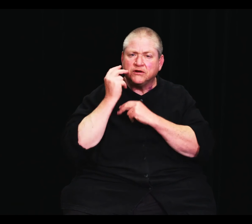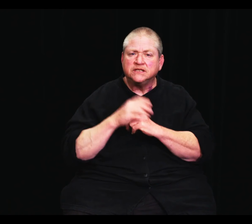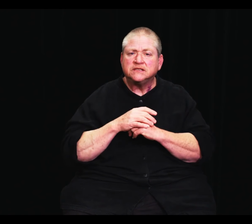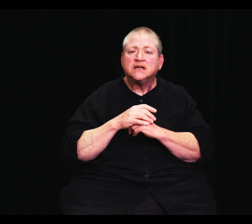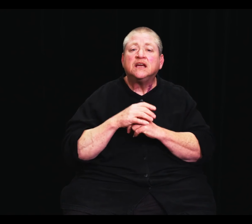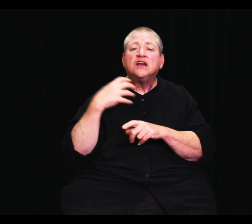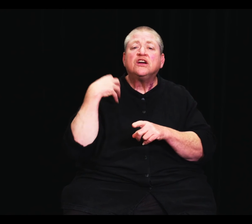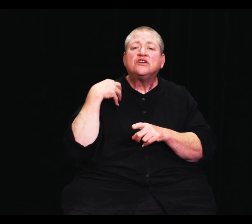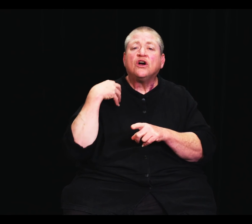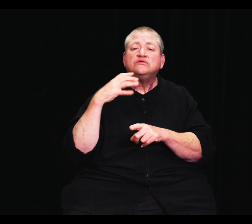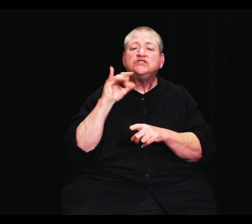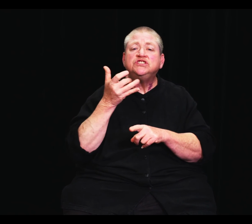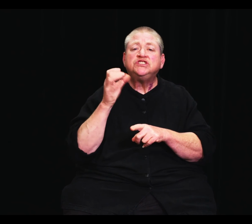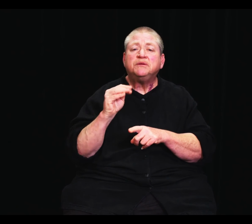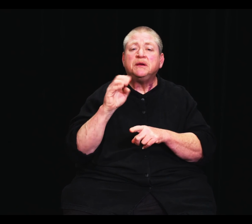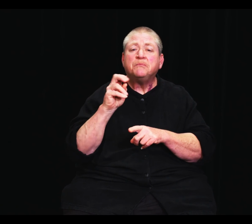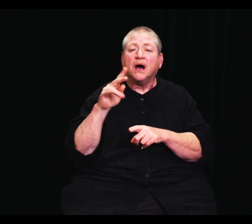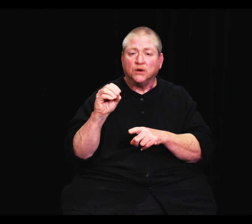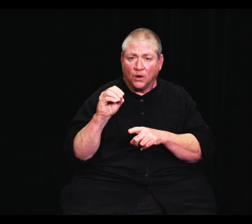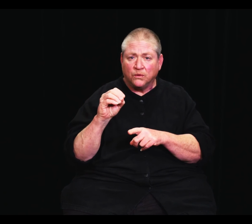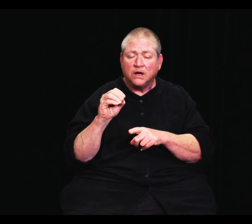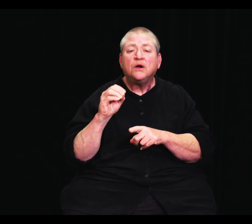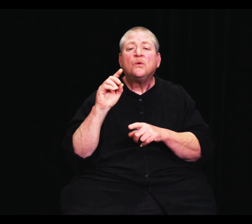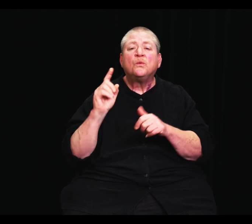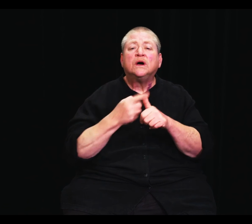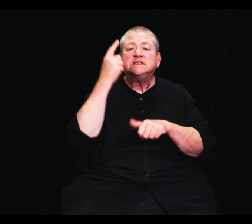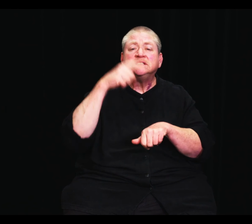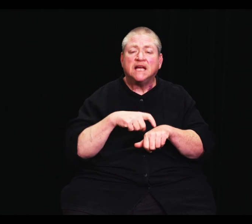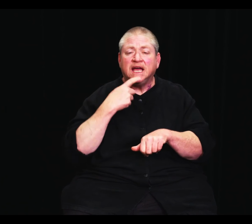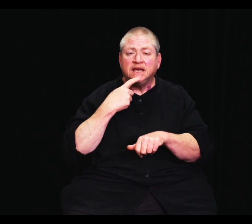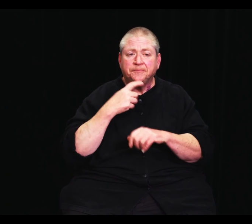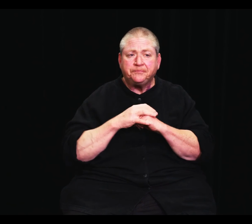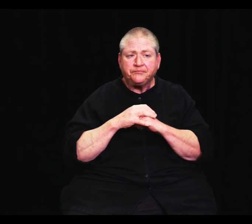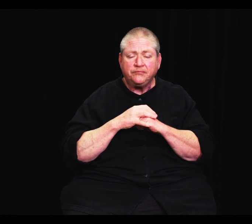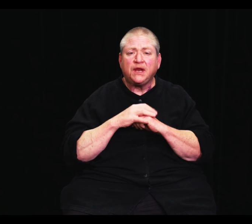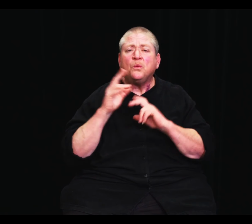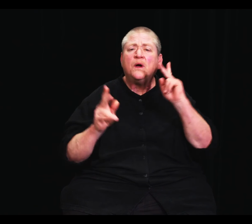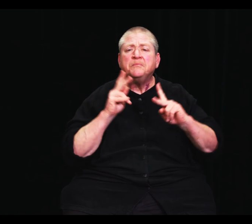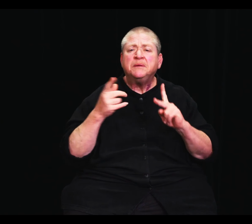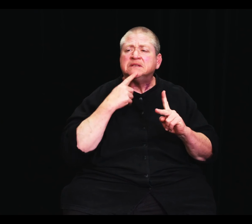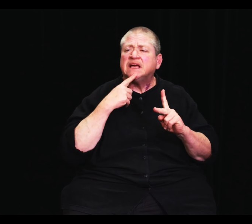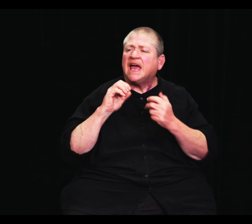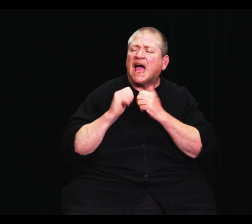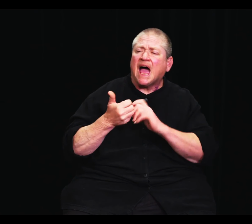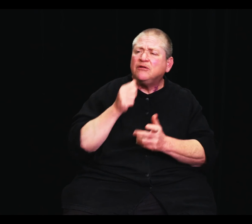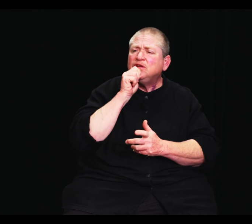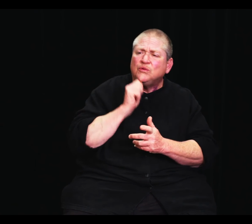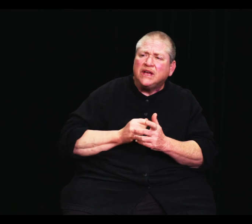but it's up to us to remember all the hardships and long-lasting memories we've made. Coach Jimmy Valvano from the V Foundation